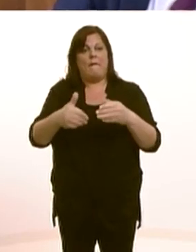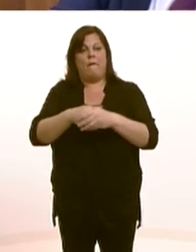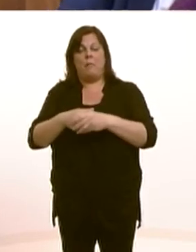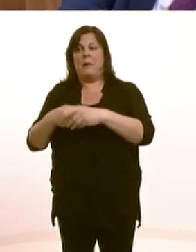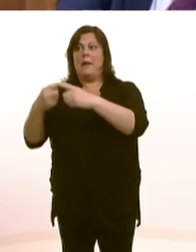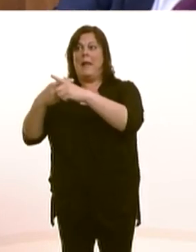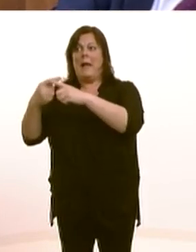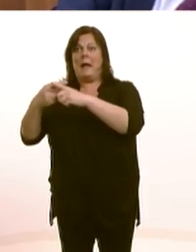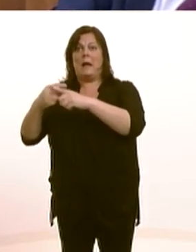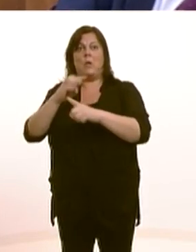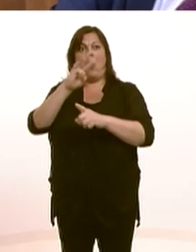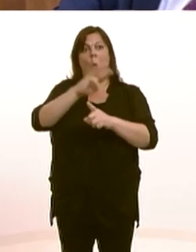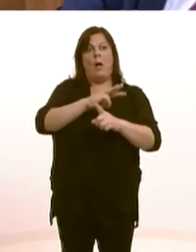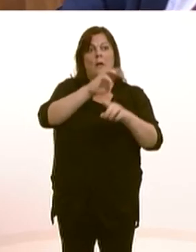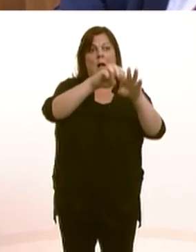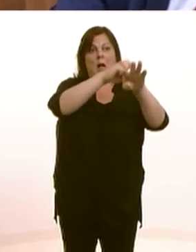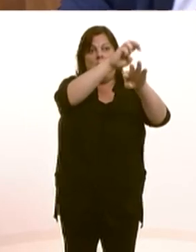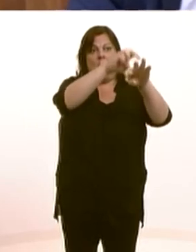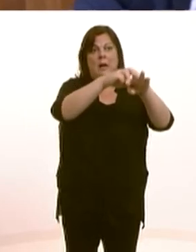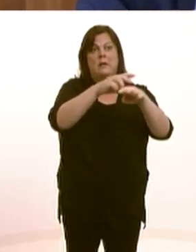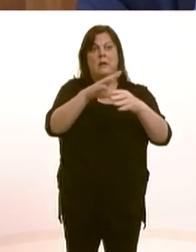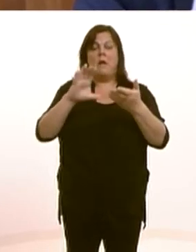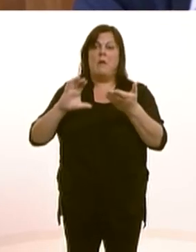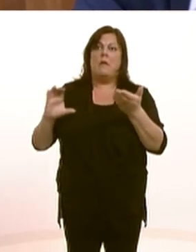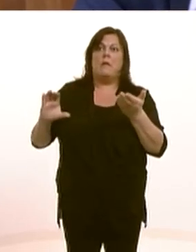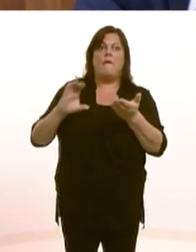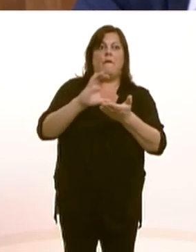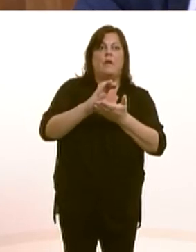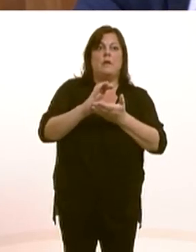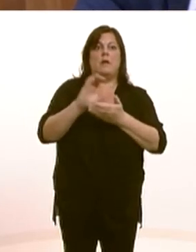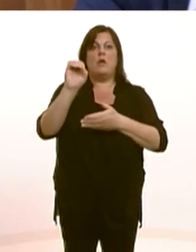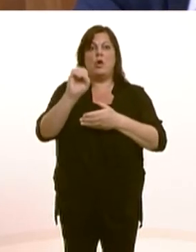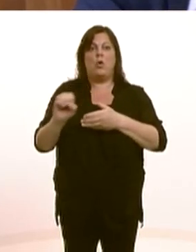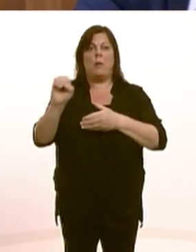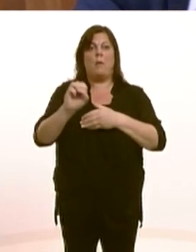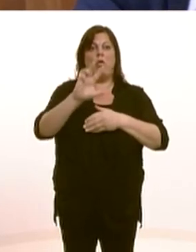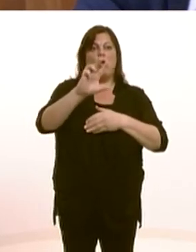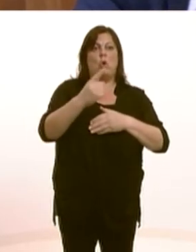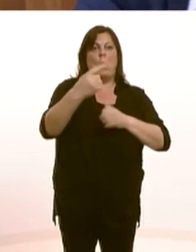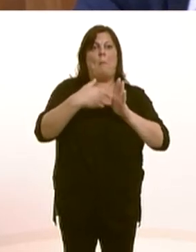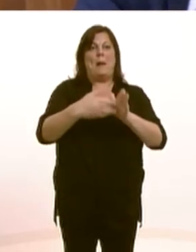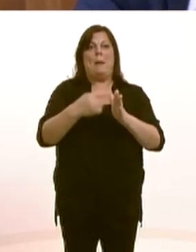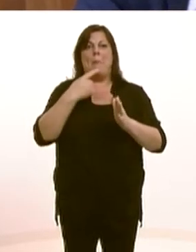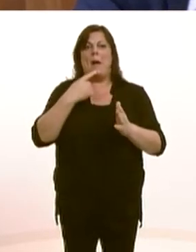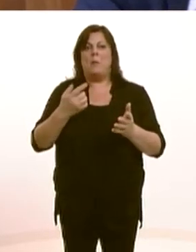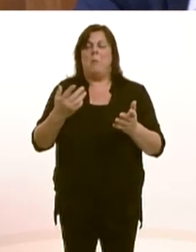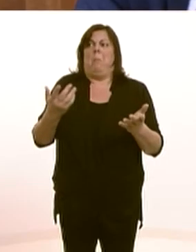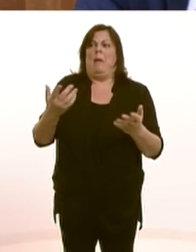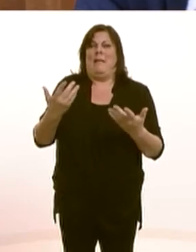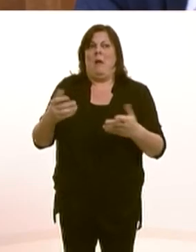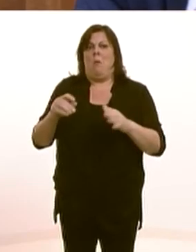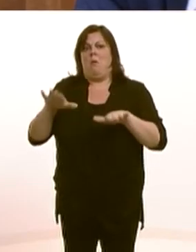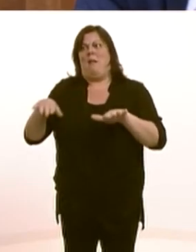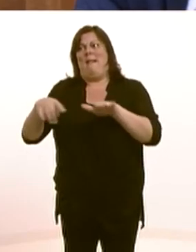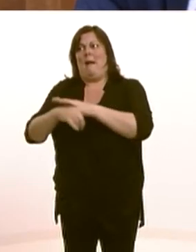Ireland, has received £31 million of European money. There we are; letís see if that continues in the future.